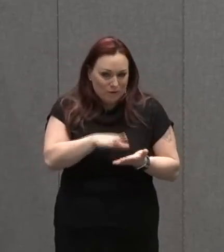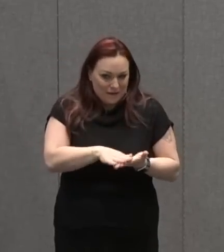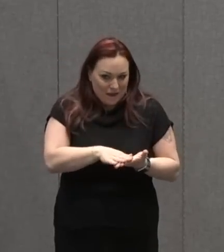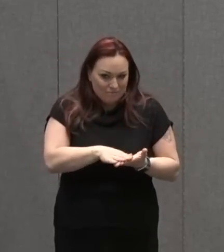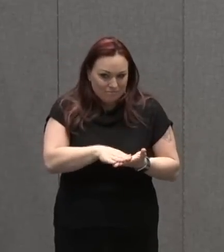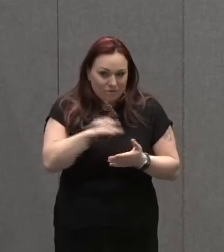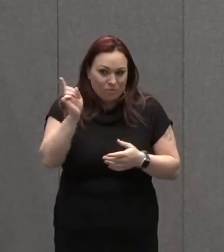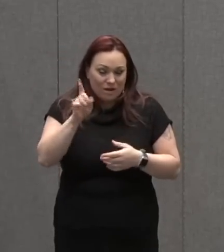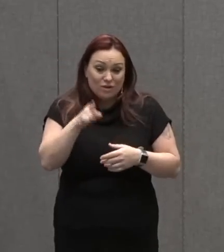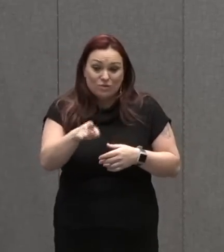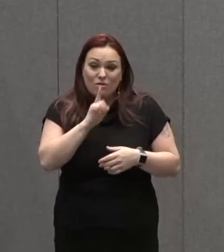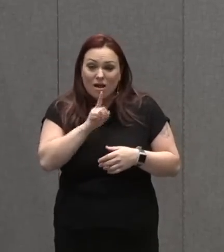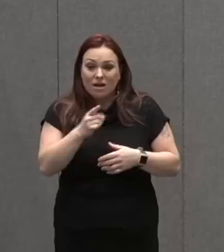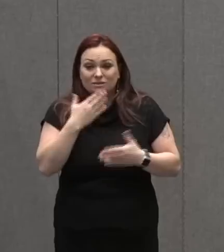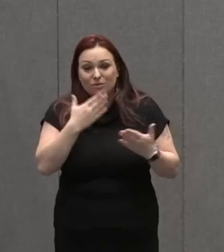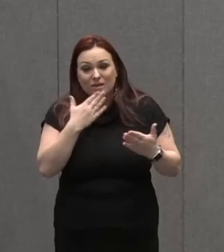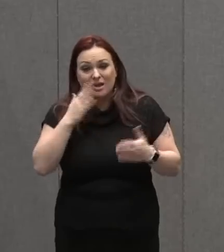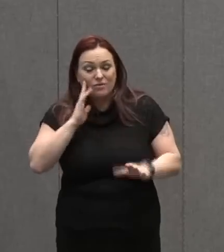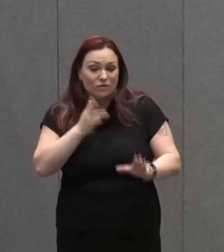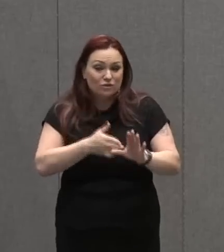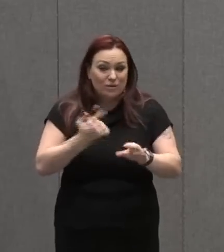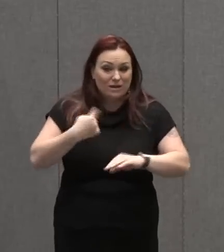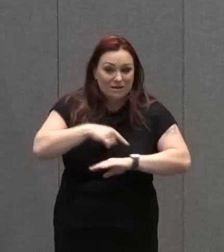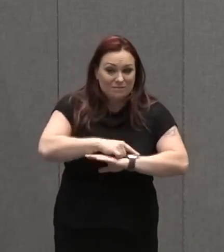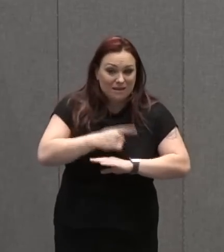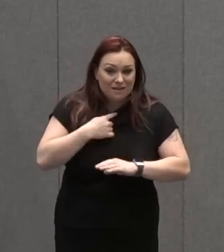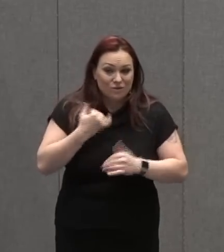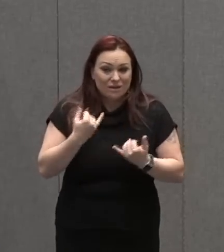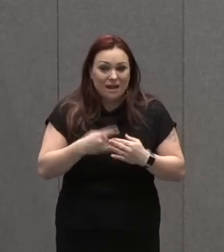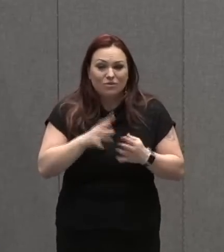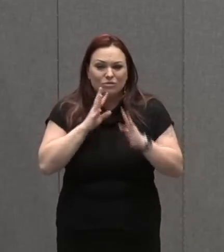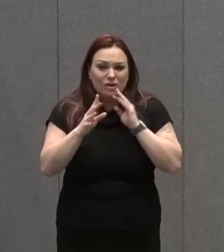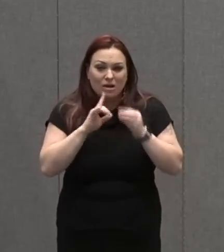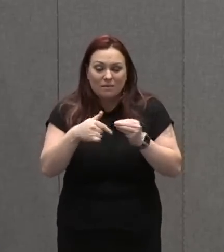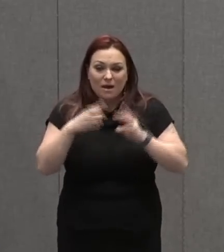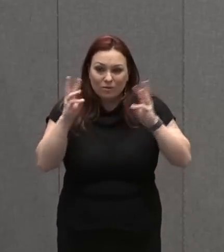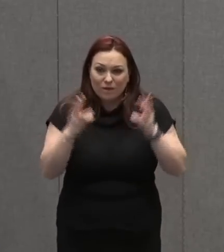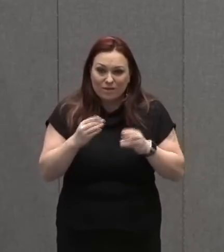So, thanks for joining me today to talk about weather and climate. See you next time.